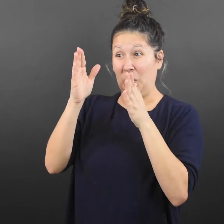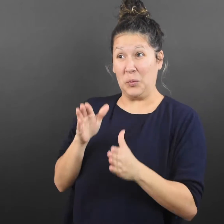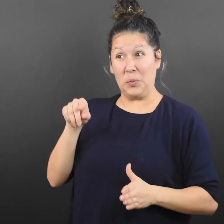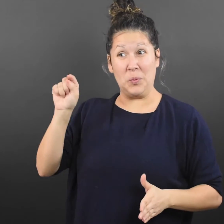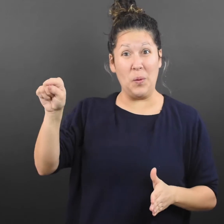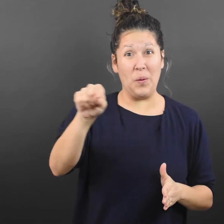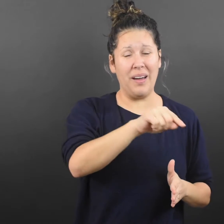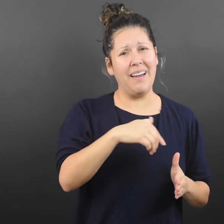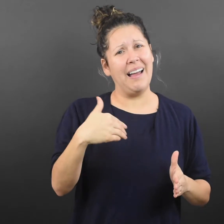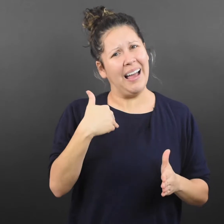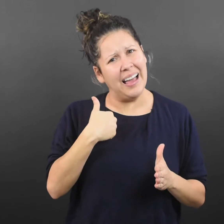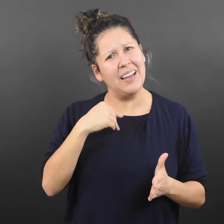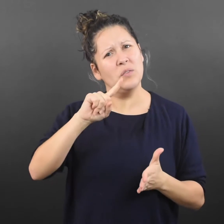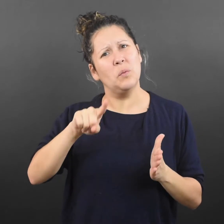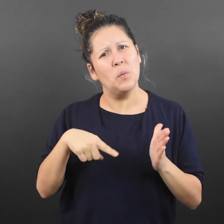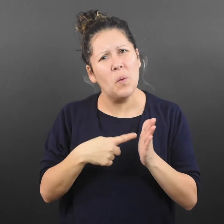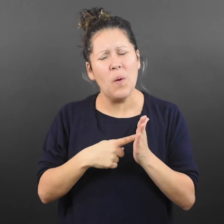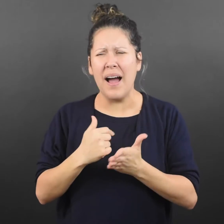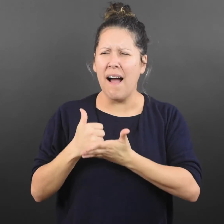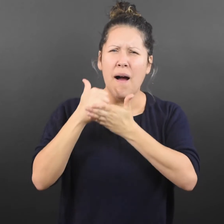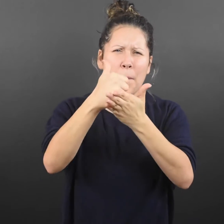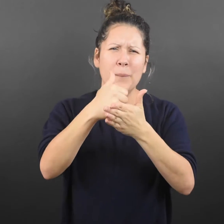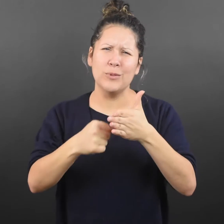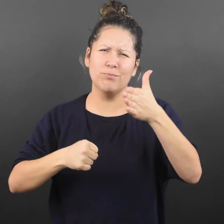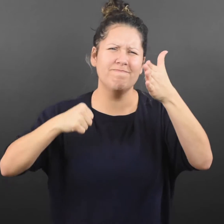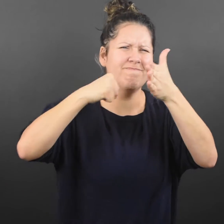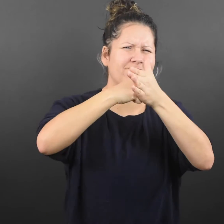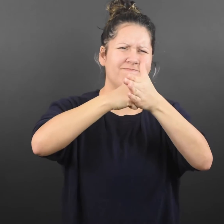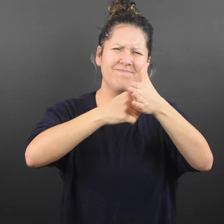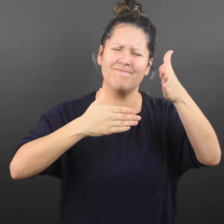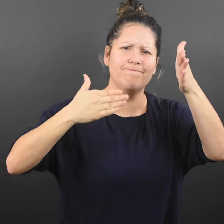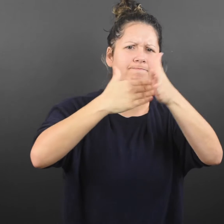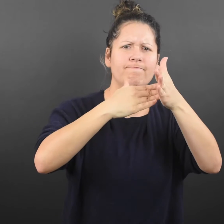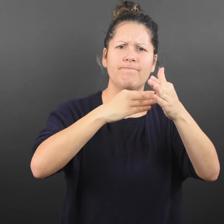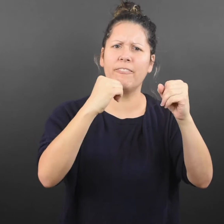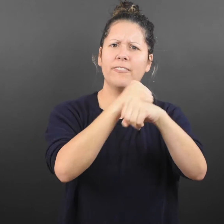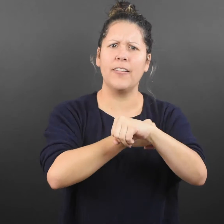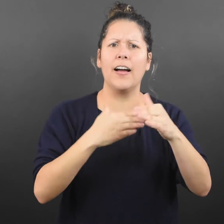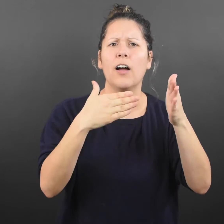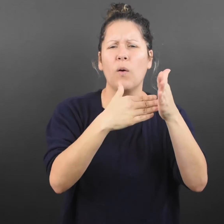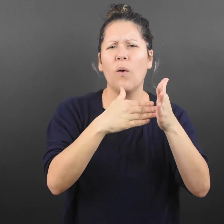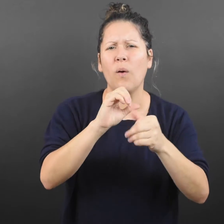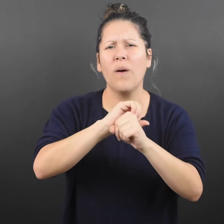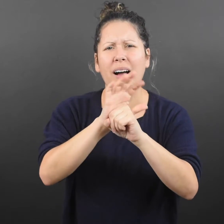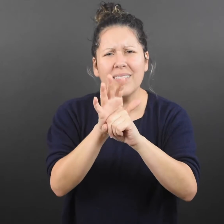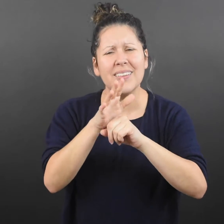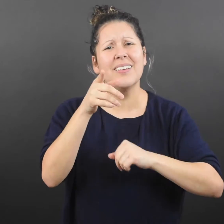vaccinated, get boosted when you’re due, get tested if you feel ill,